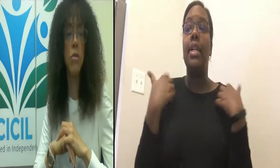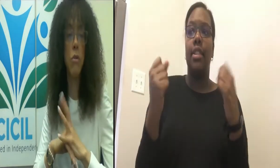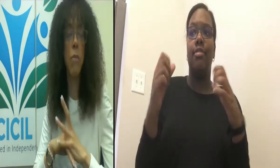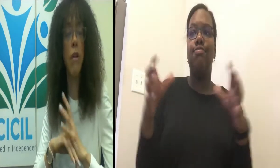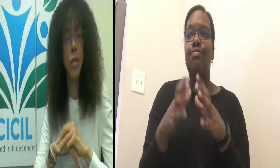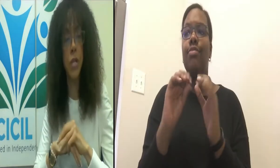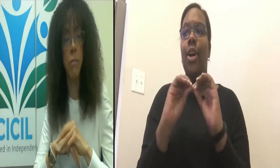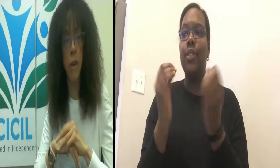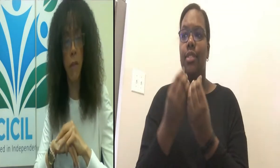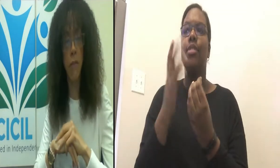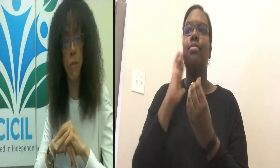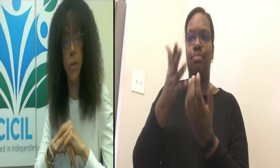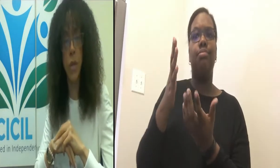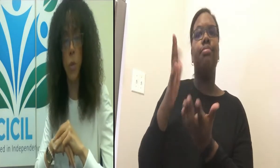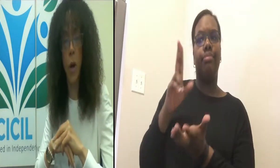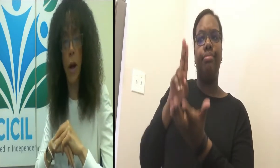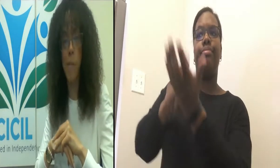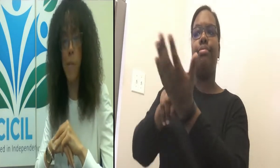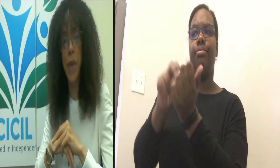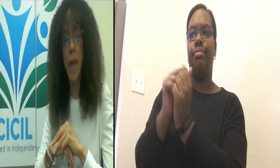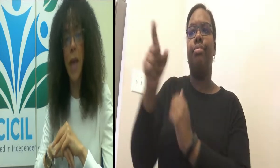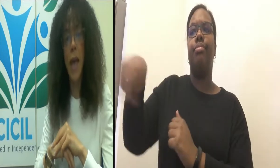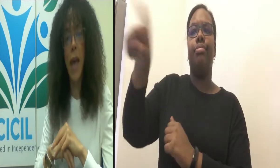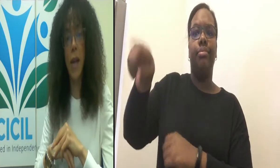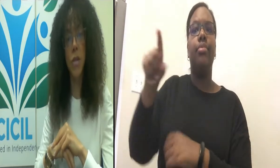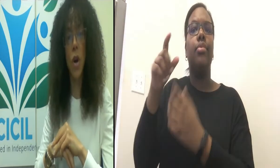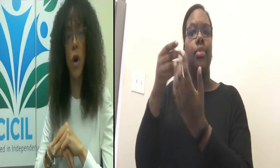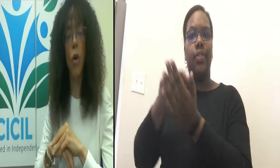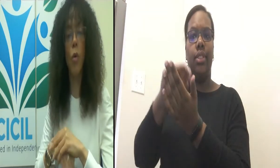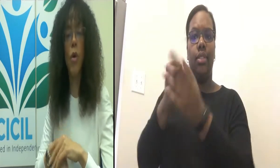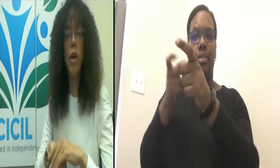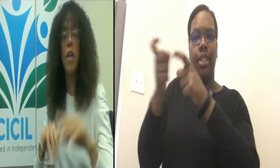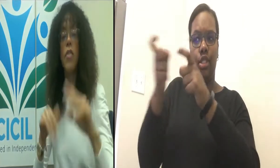but they also outsource a certain amount of their financial management to third